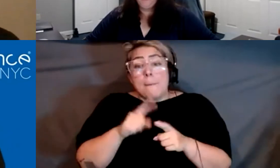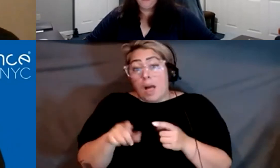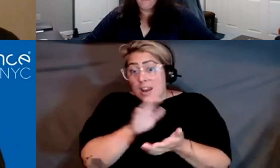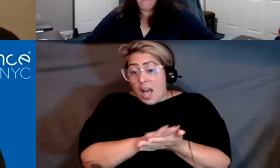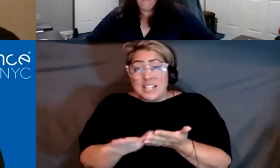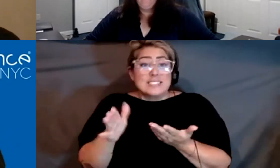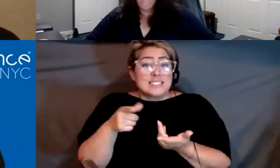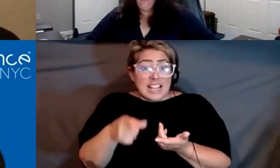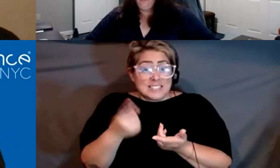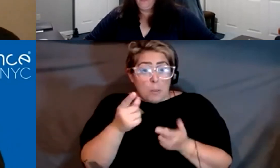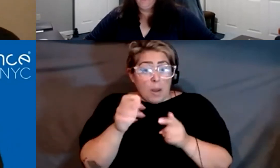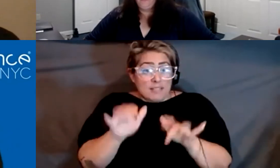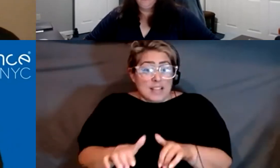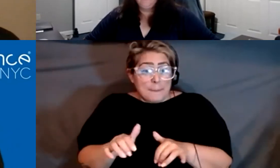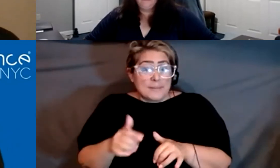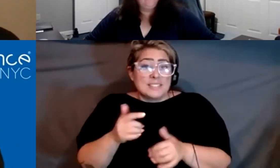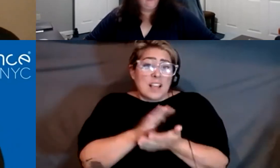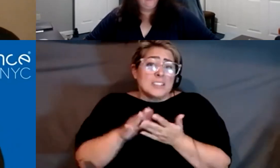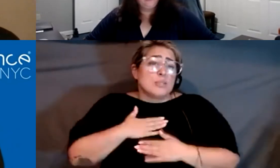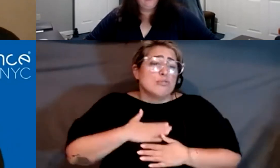that question back. But right now, knock on wood,